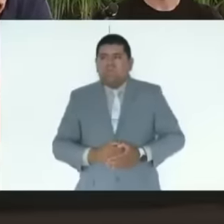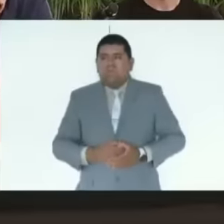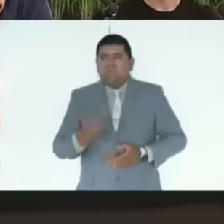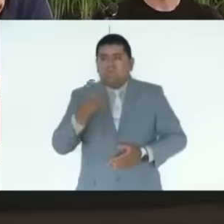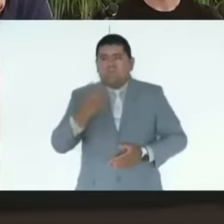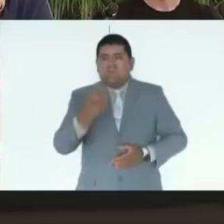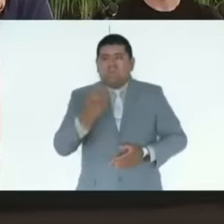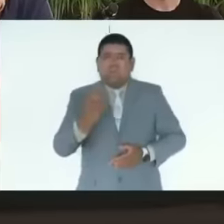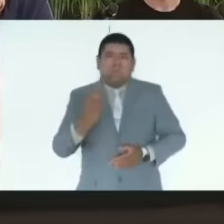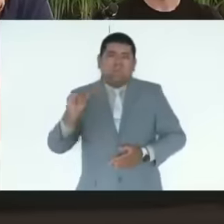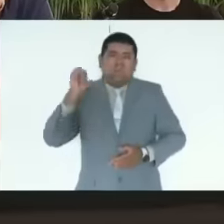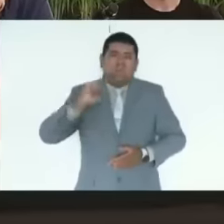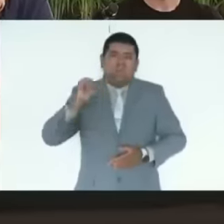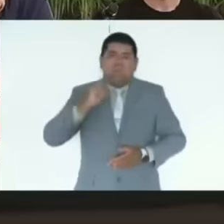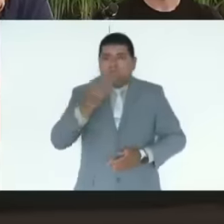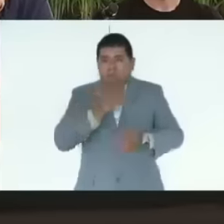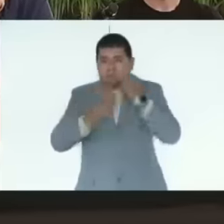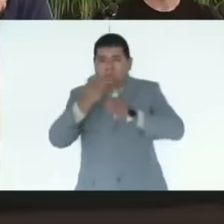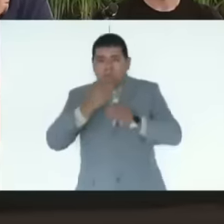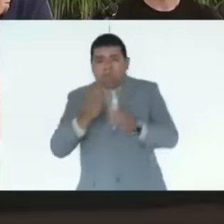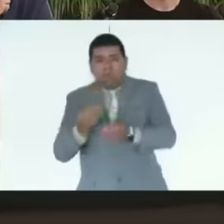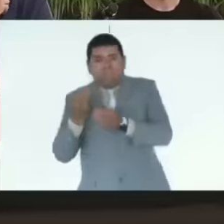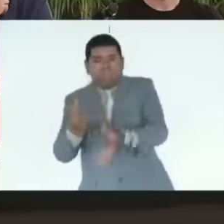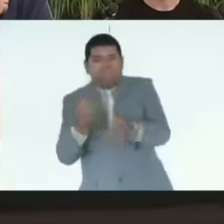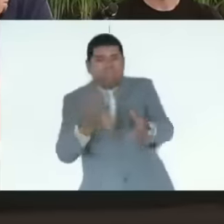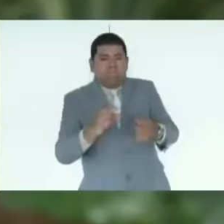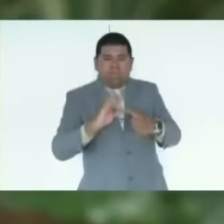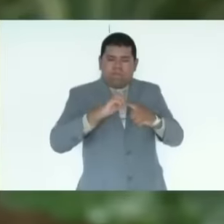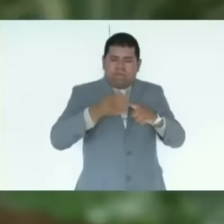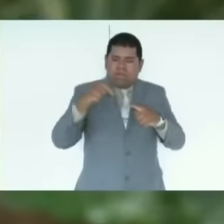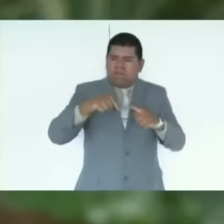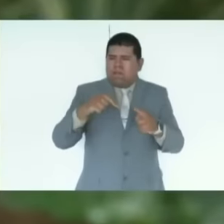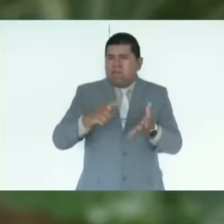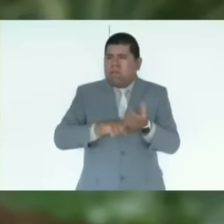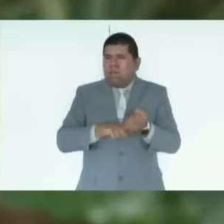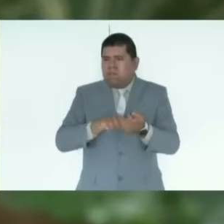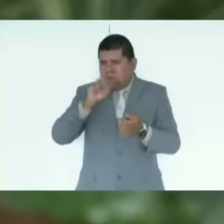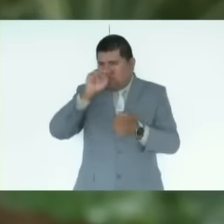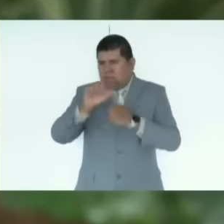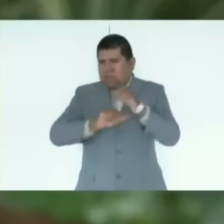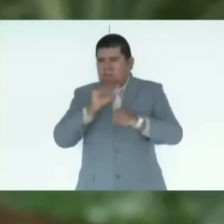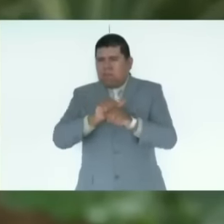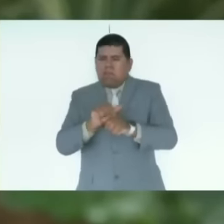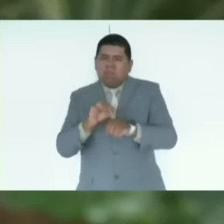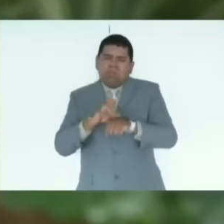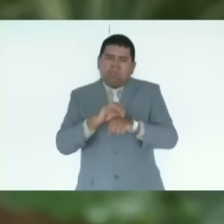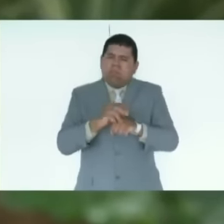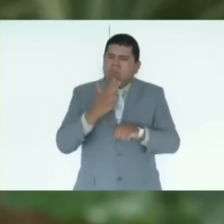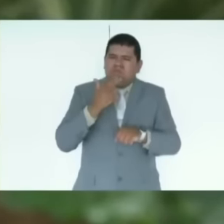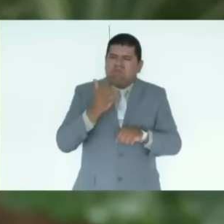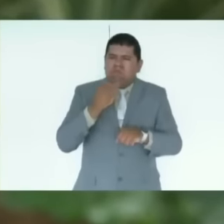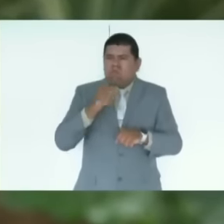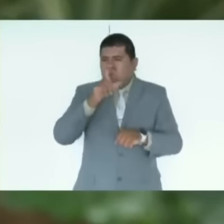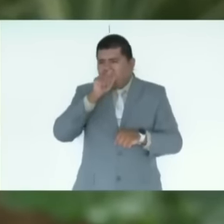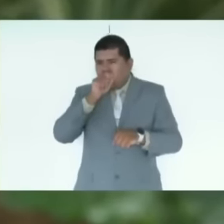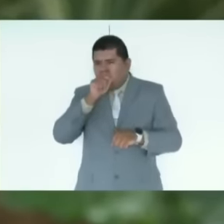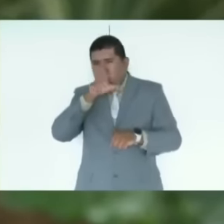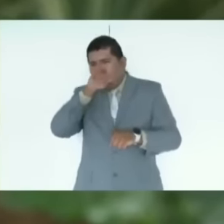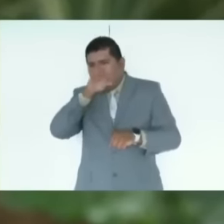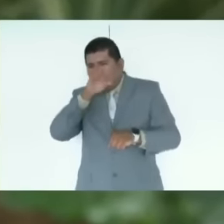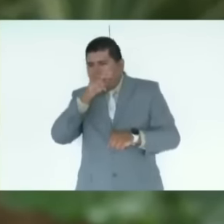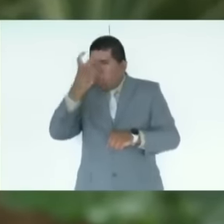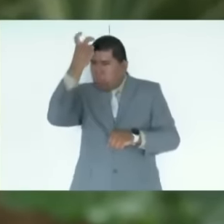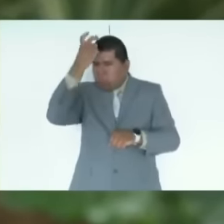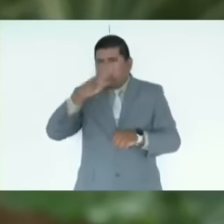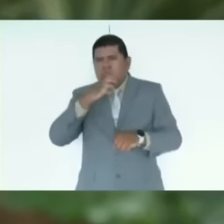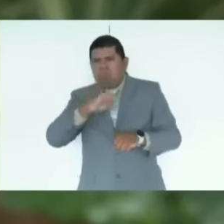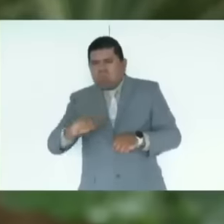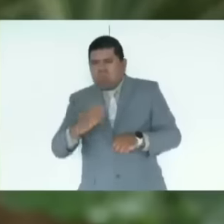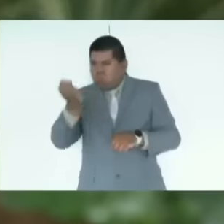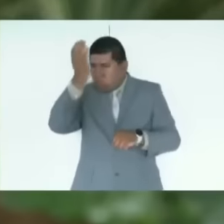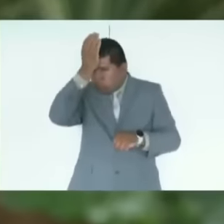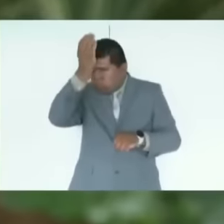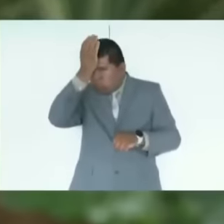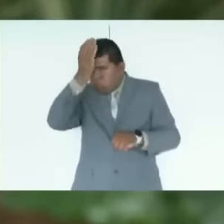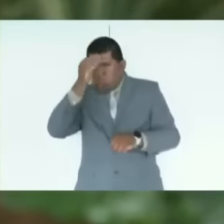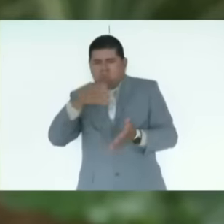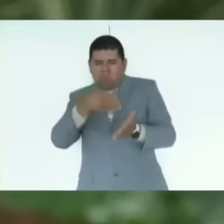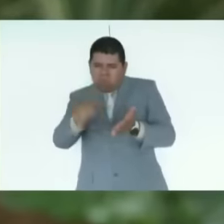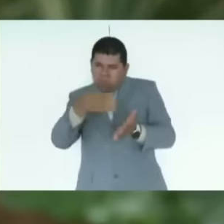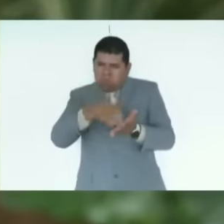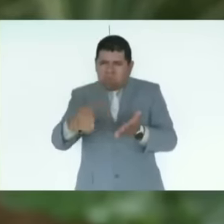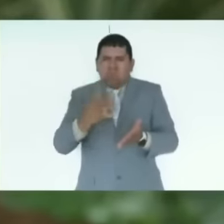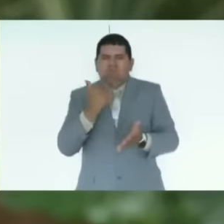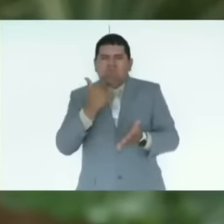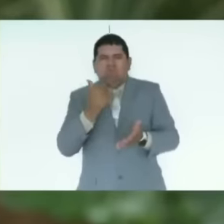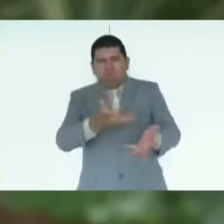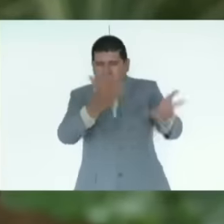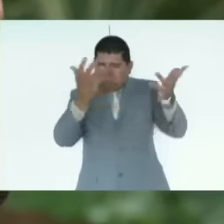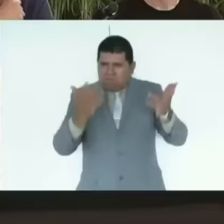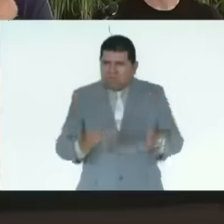they delivered groceries beans with weevils, chickens, ducks, goats, sheep, pigs, pigs, pigs,